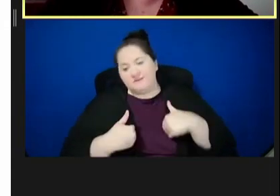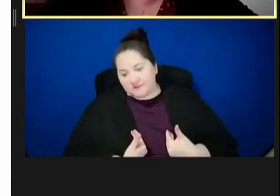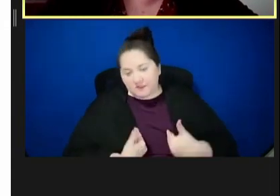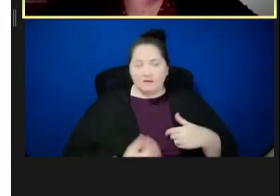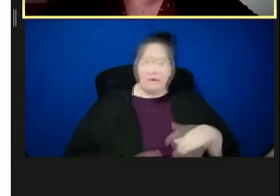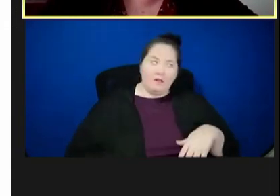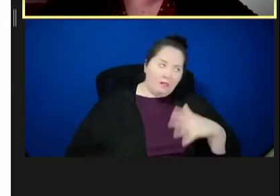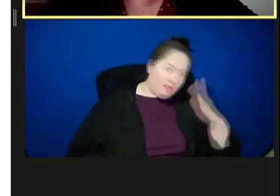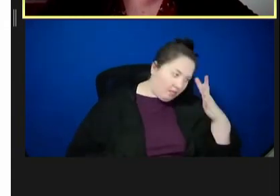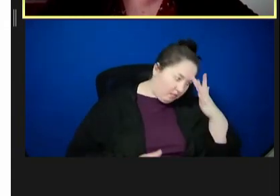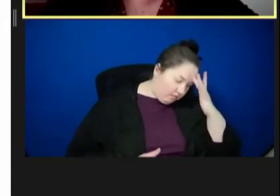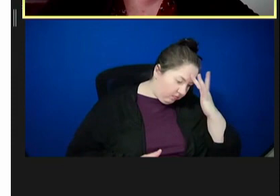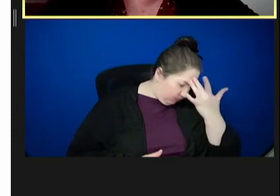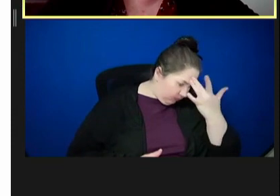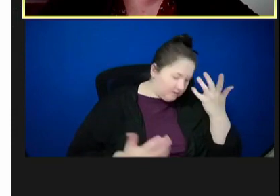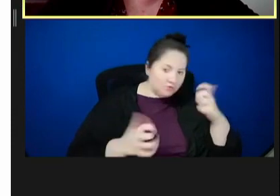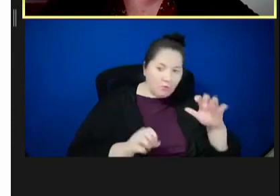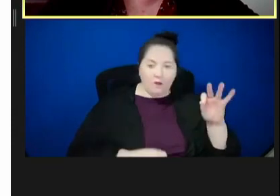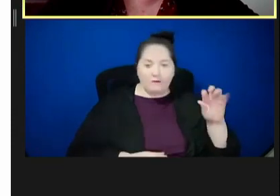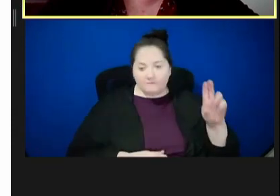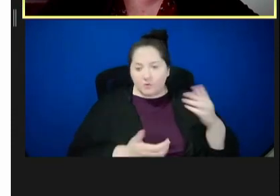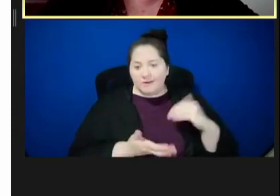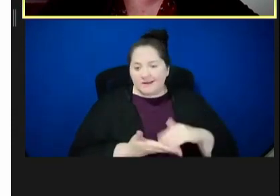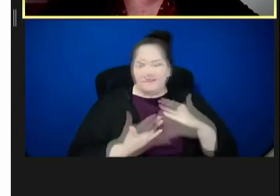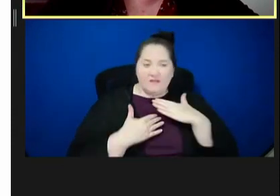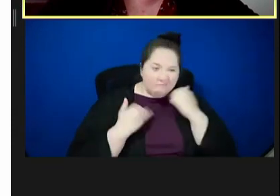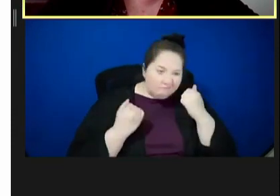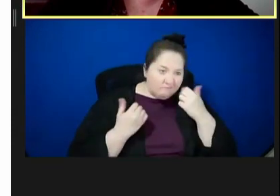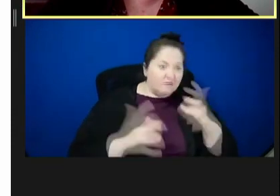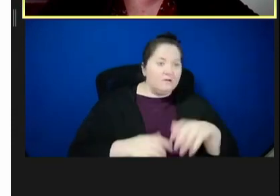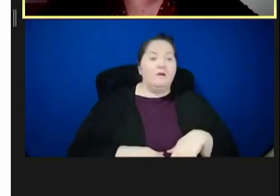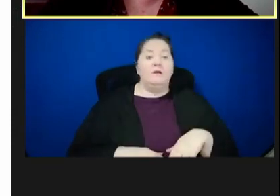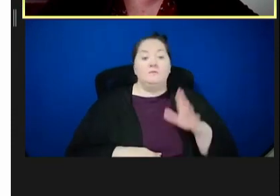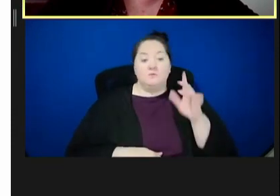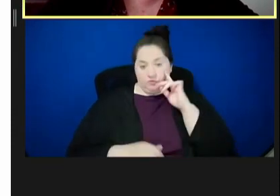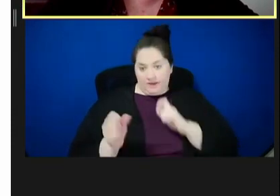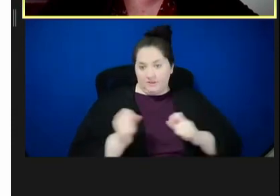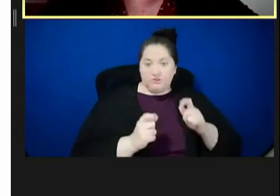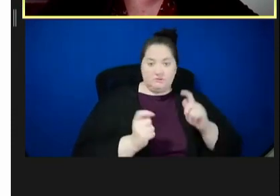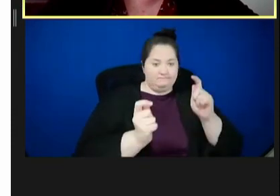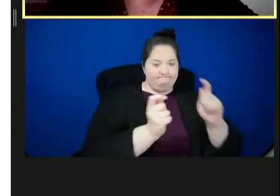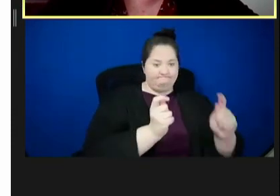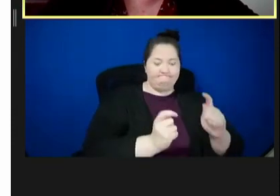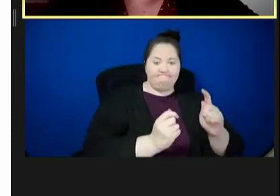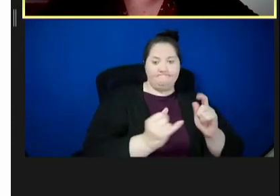in some facilities. We saw that strategies really needed to be tailored to individual circumstances,